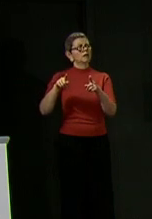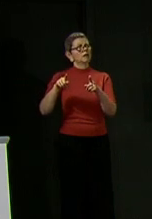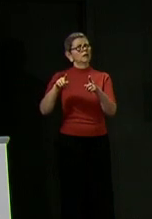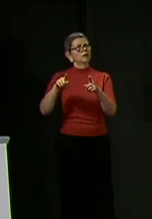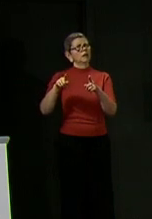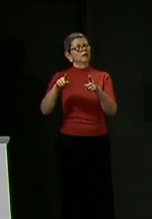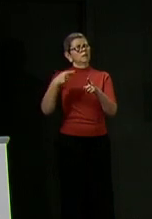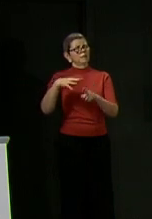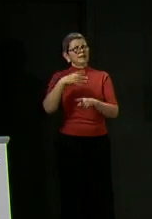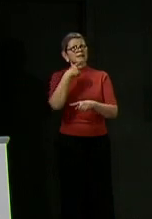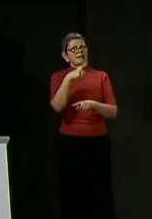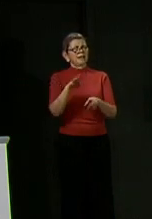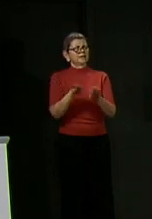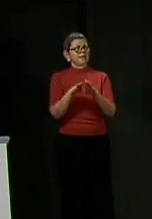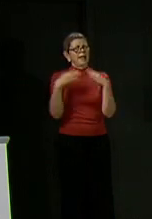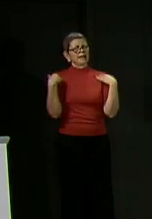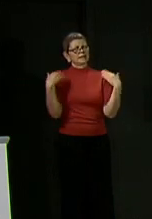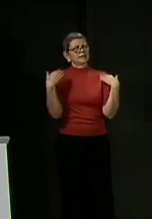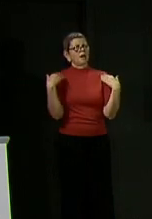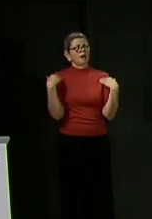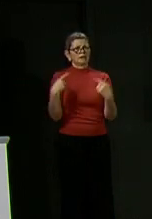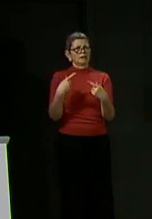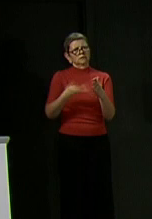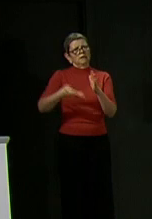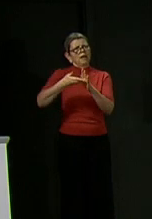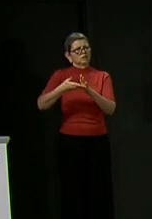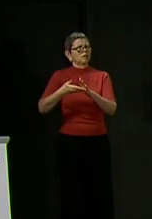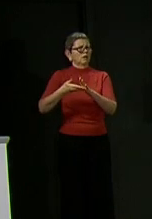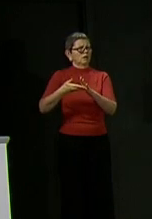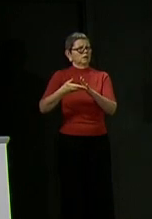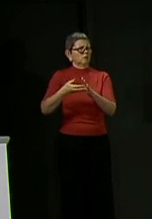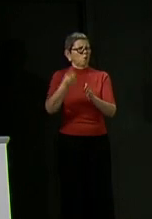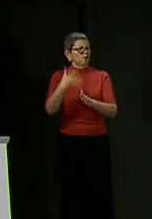for more than just once a day, about opening garden centres, libraries and recycling centres.